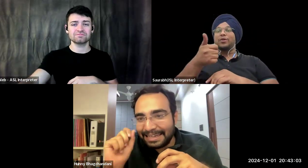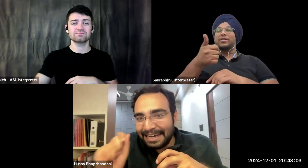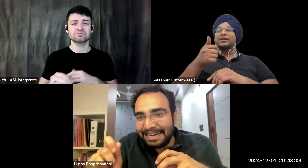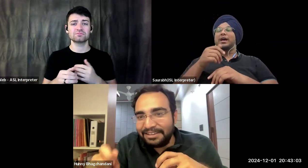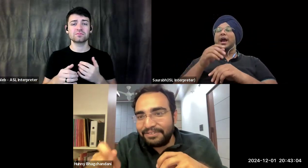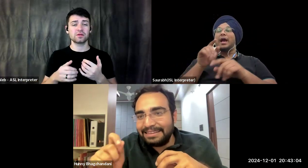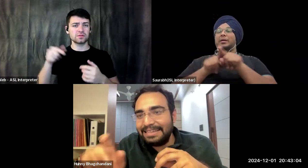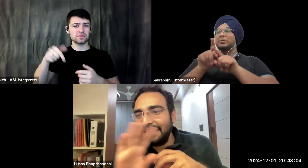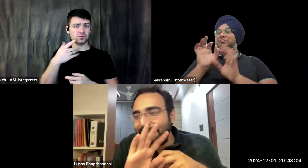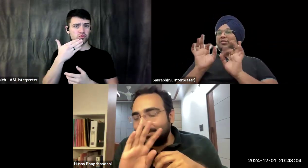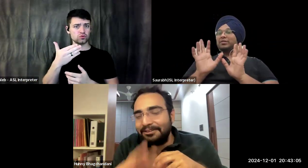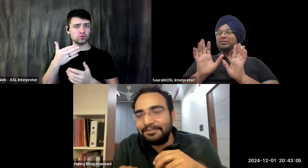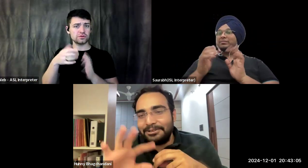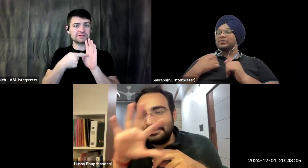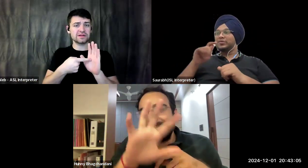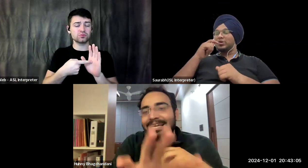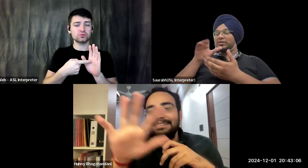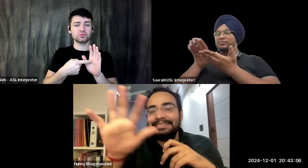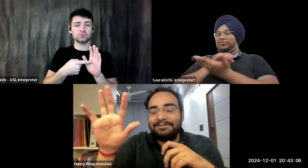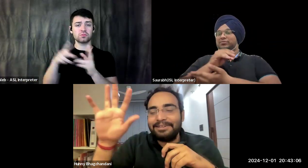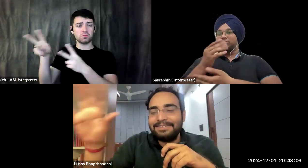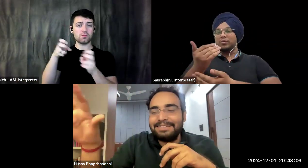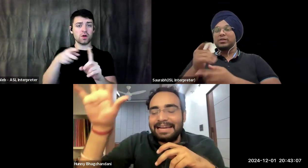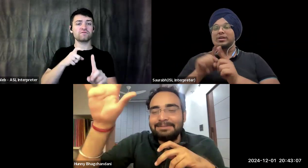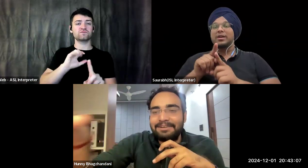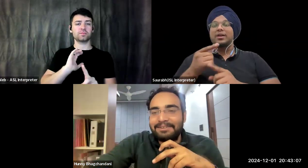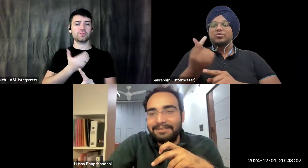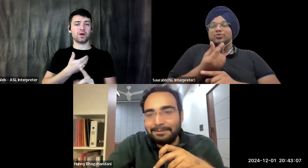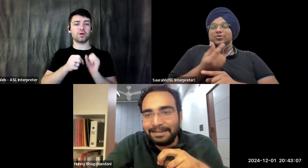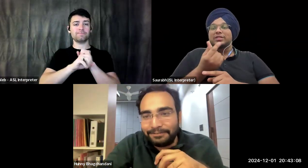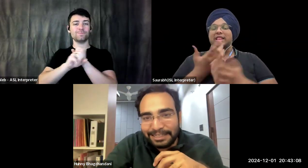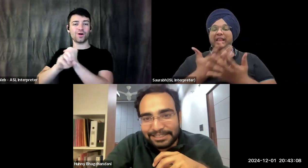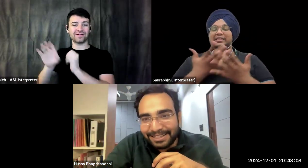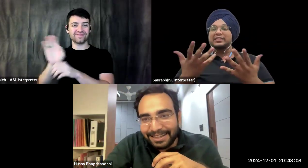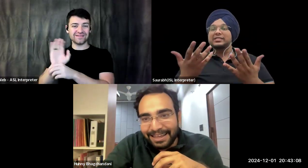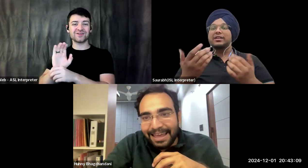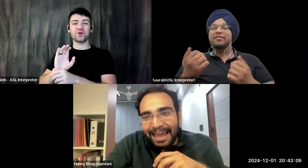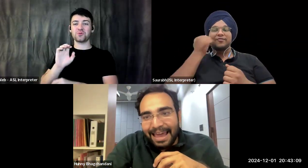that it can identify the whatever use cases like whatever the items are available in fridge,